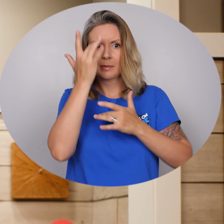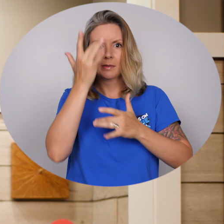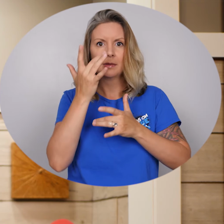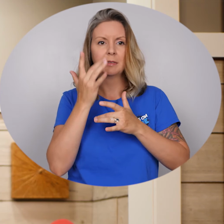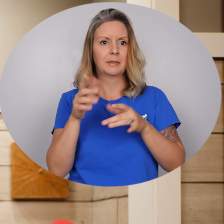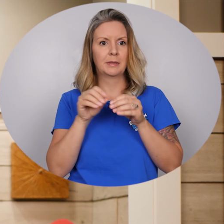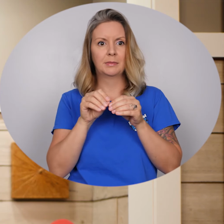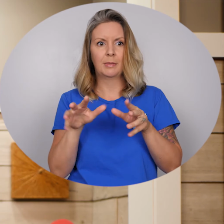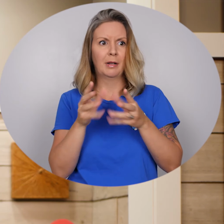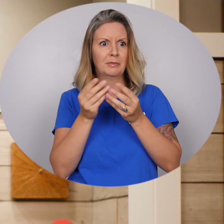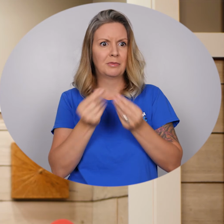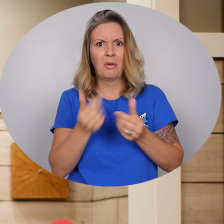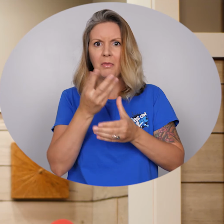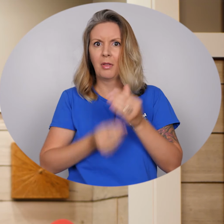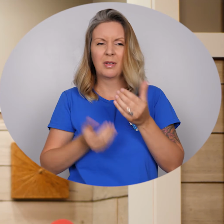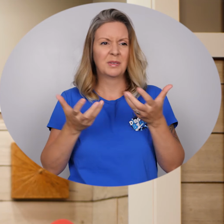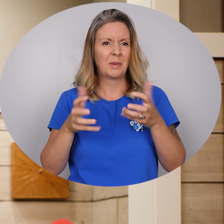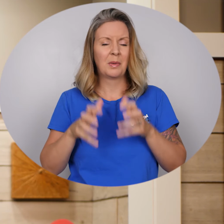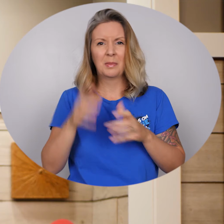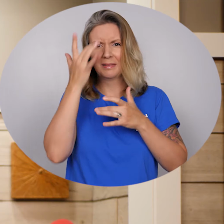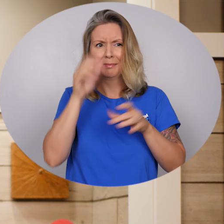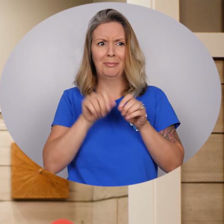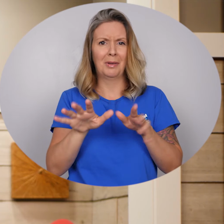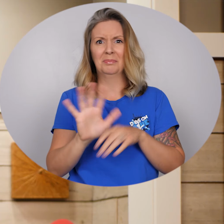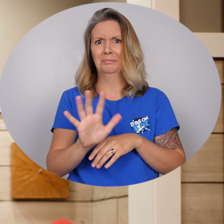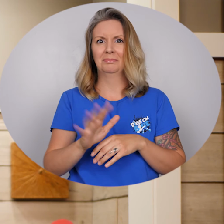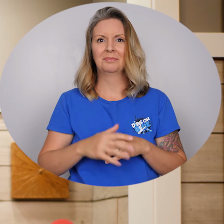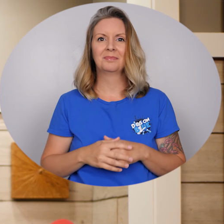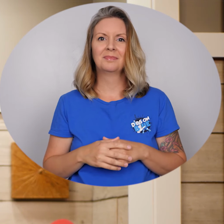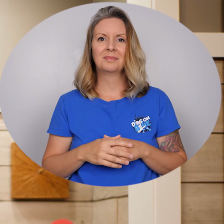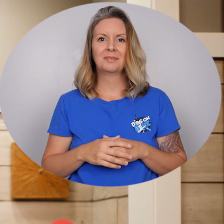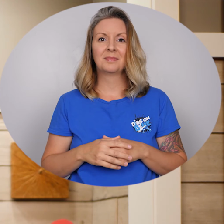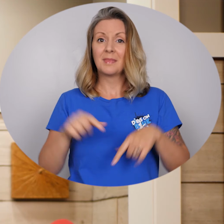players will be working together to find cures for three diseases, while preventing them